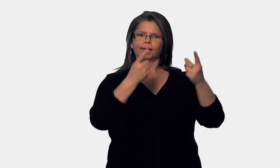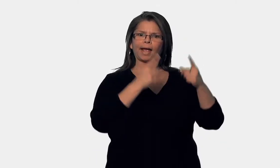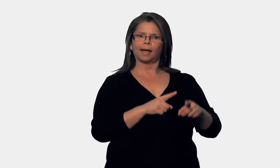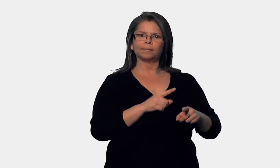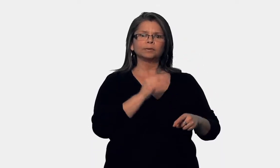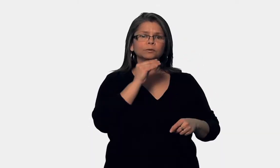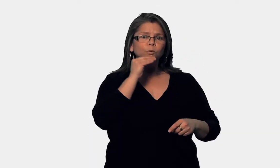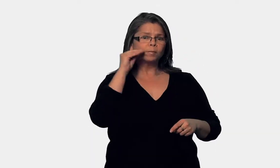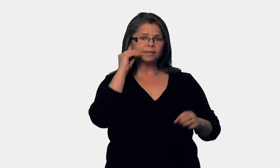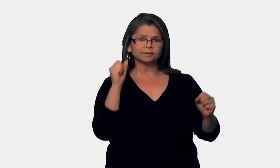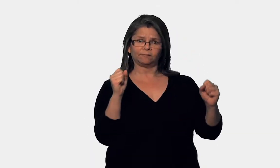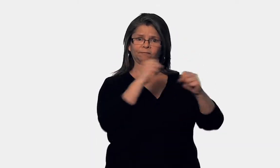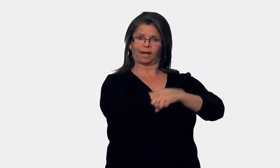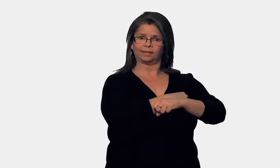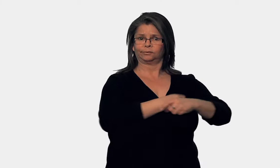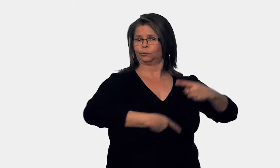When responding to a domestic dispute call,